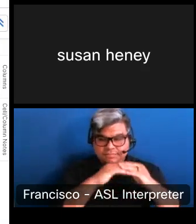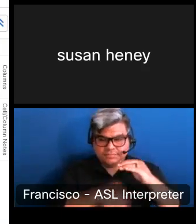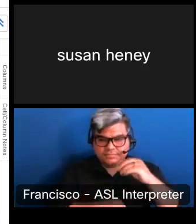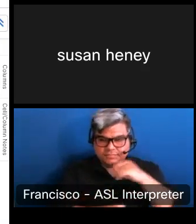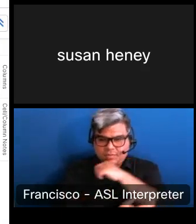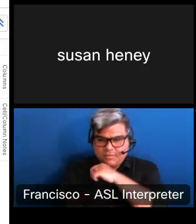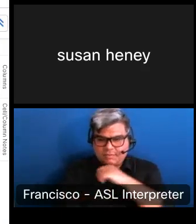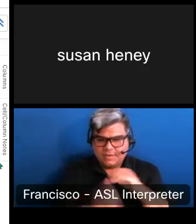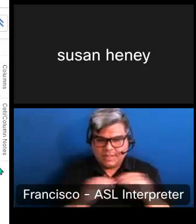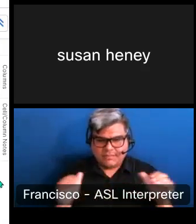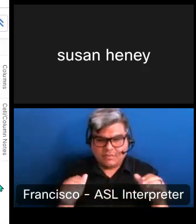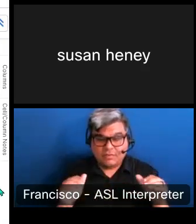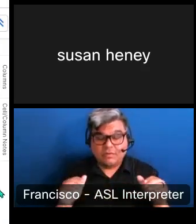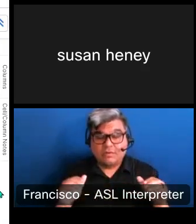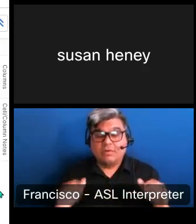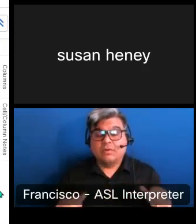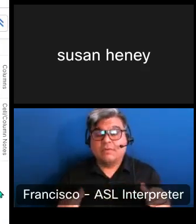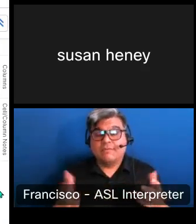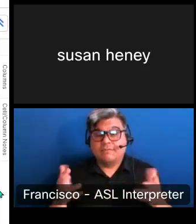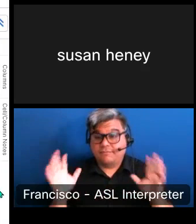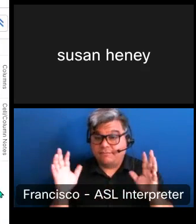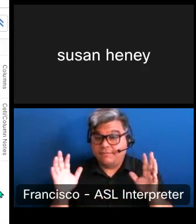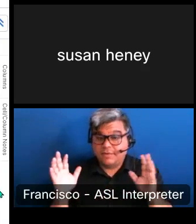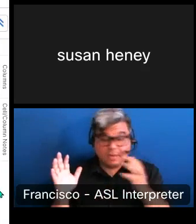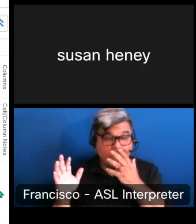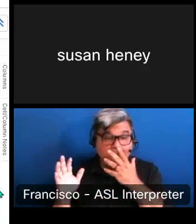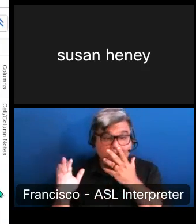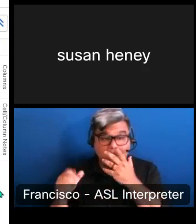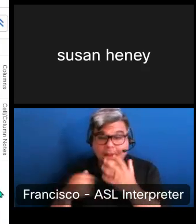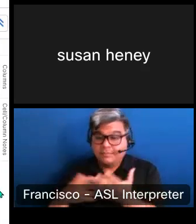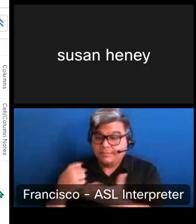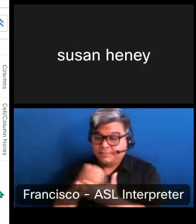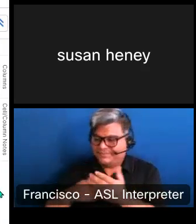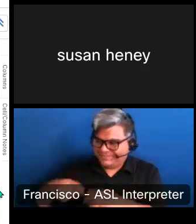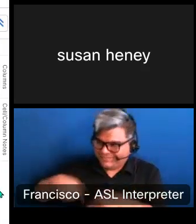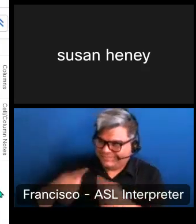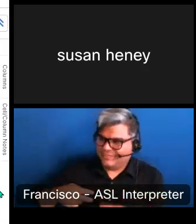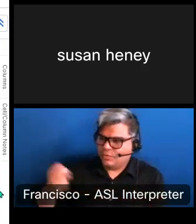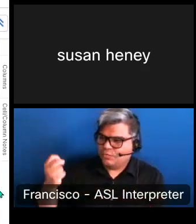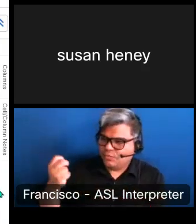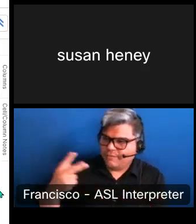and then we also have income in the past 12 months at or below poverty level.